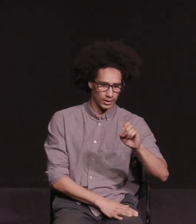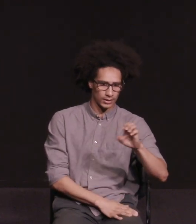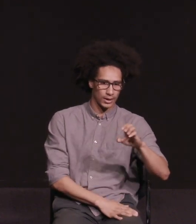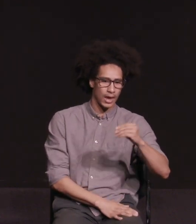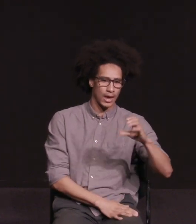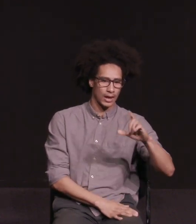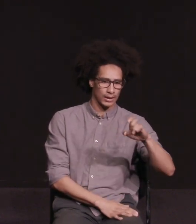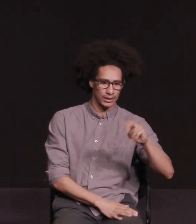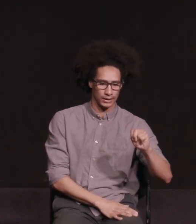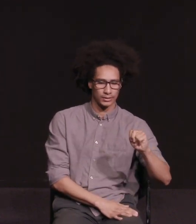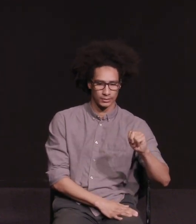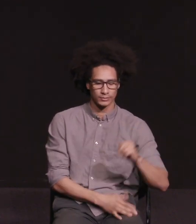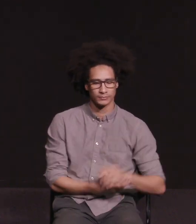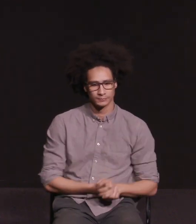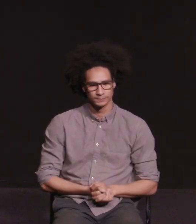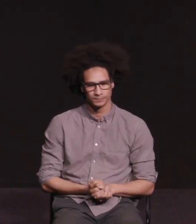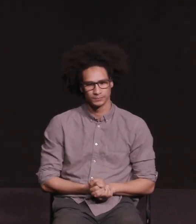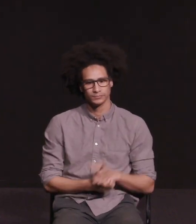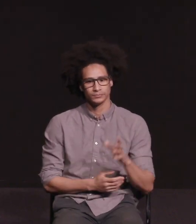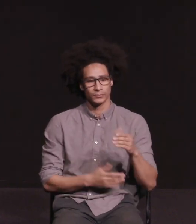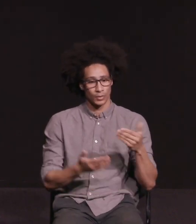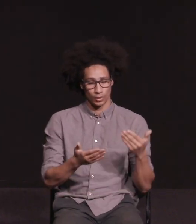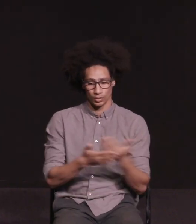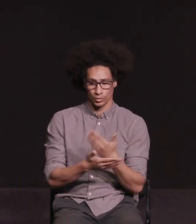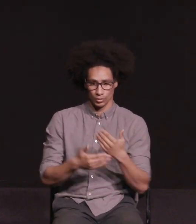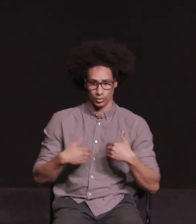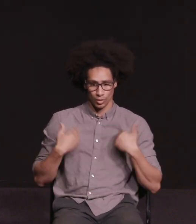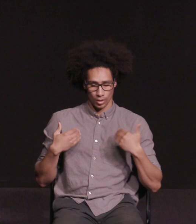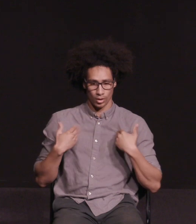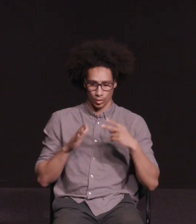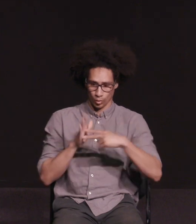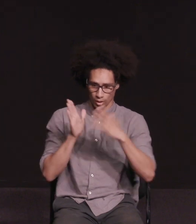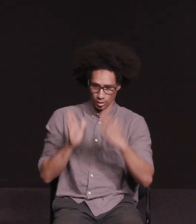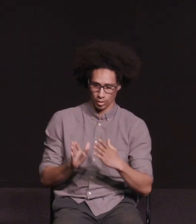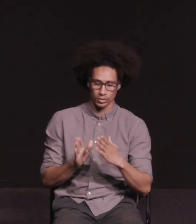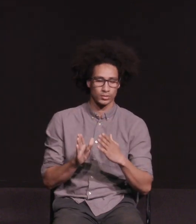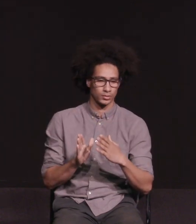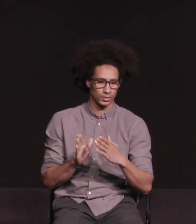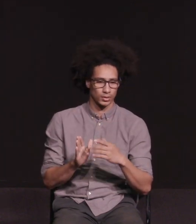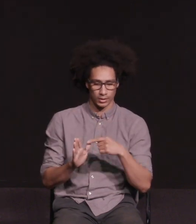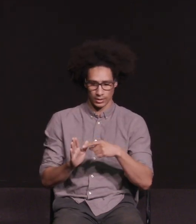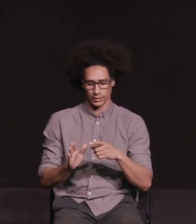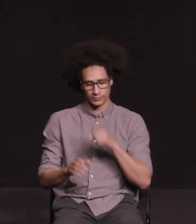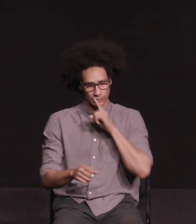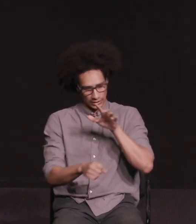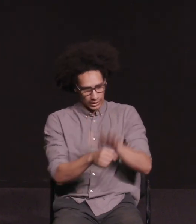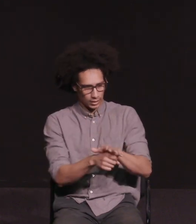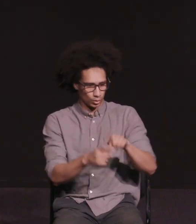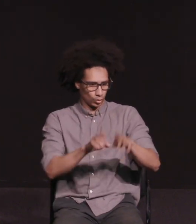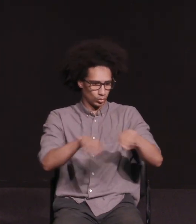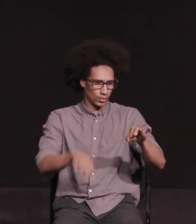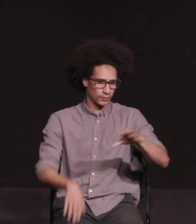"To Young Readers" by Gwendolyn Brooks, dedicated to the children of Chicago for the International Year